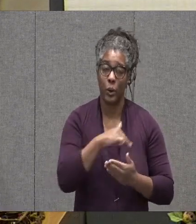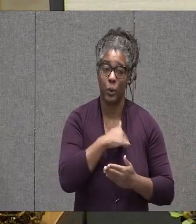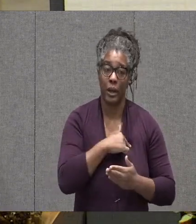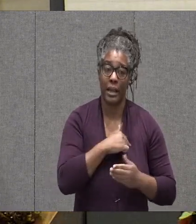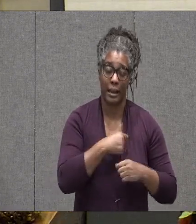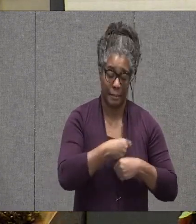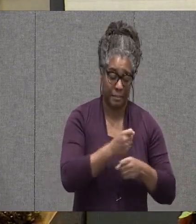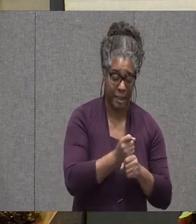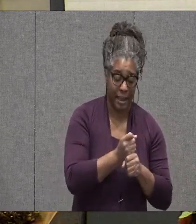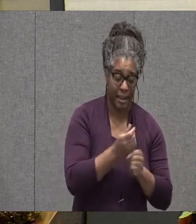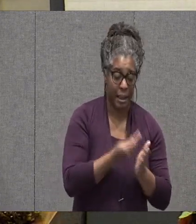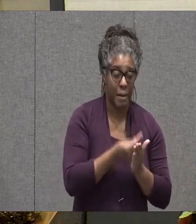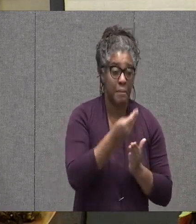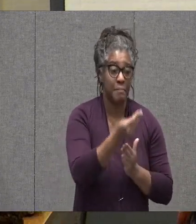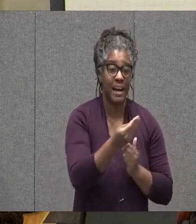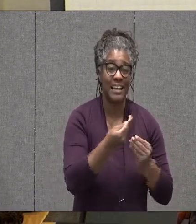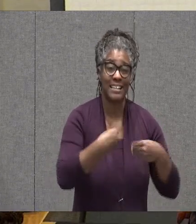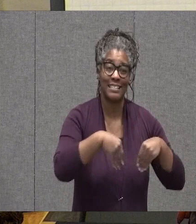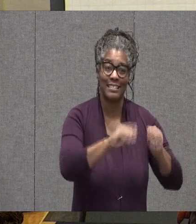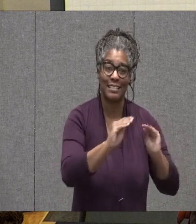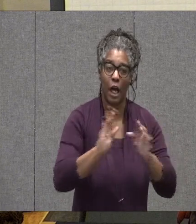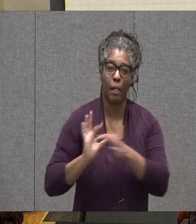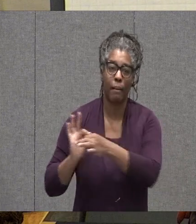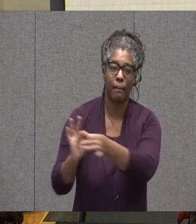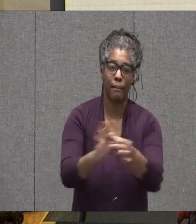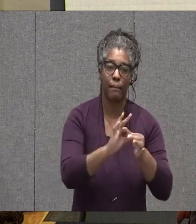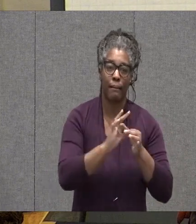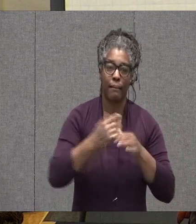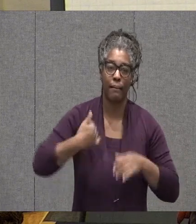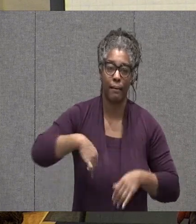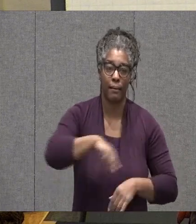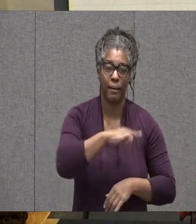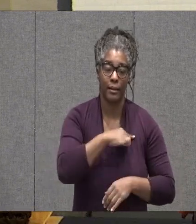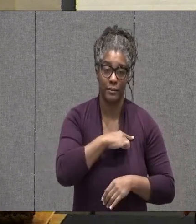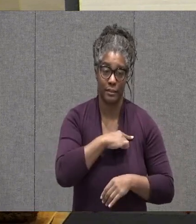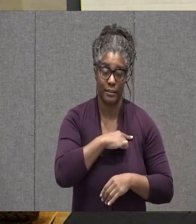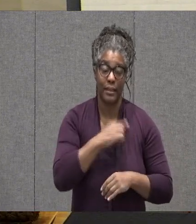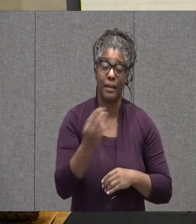On Monday we talked a little bit about goods and services